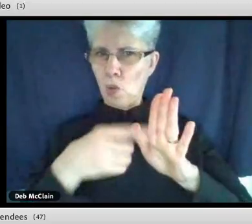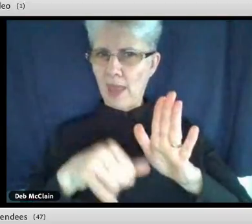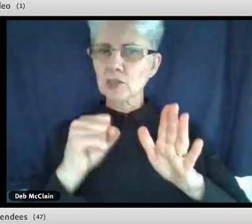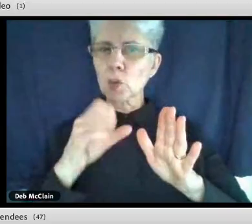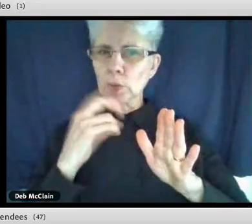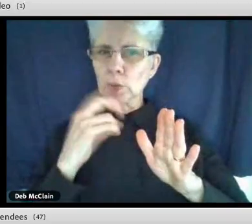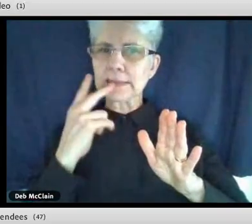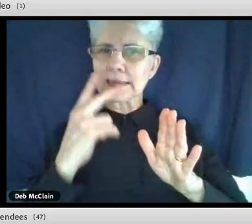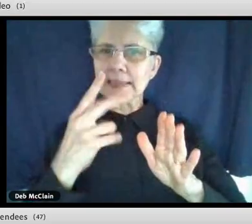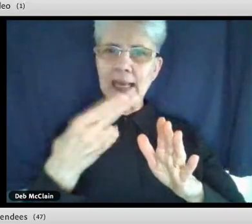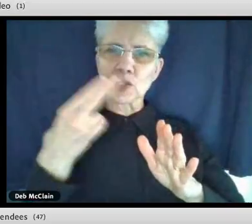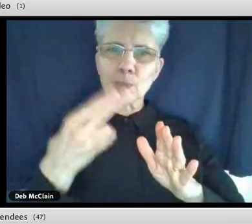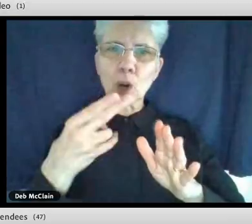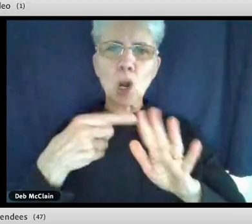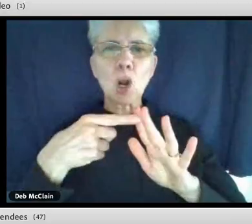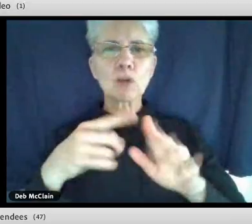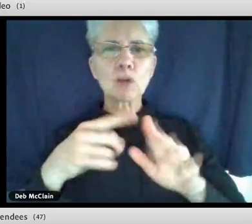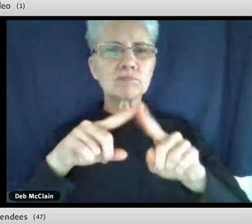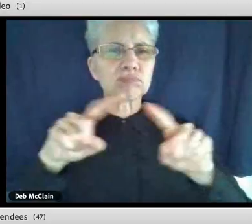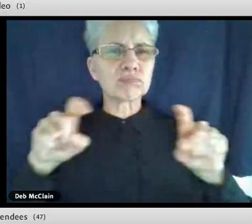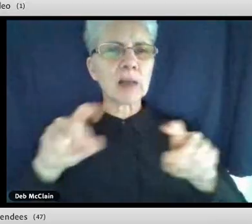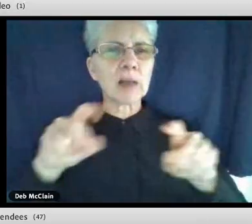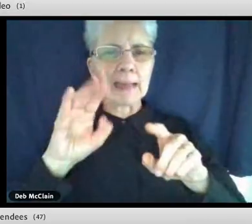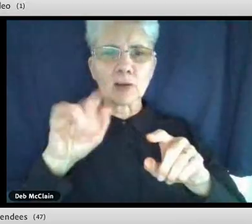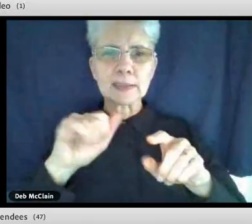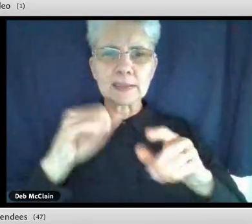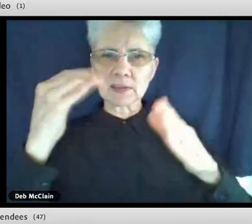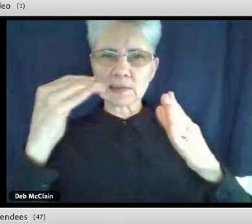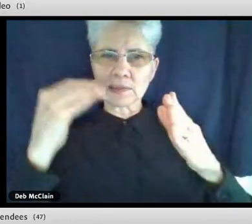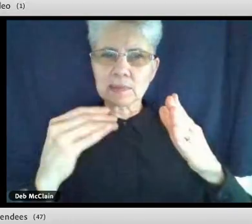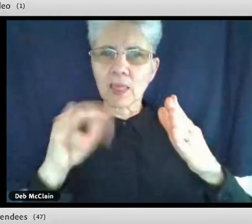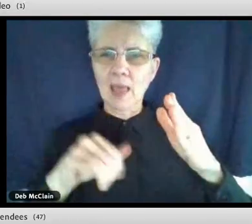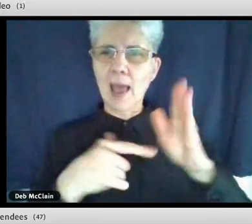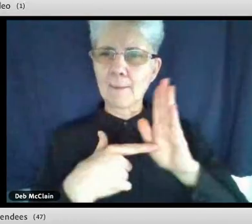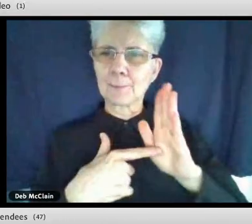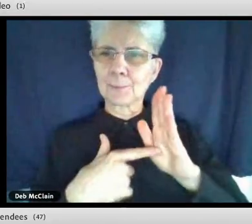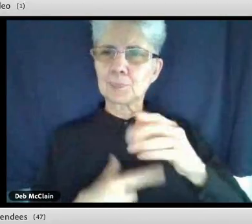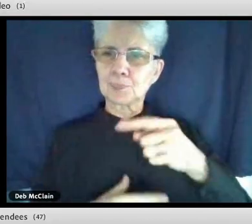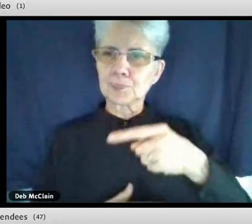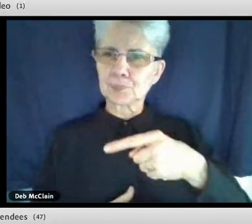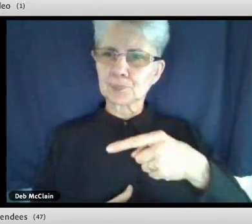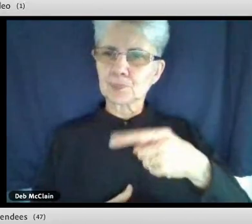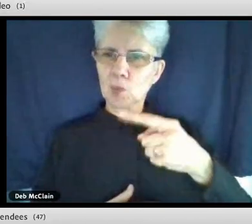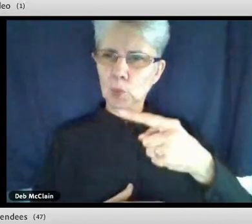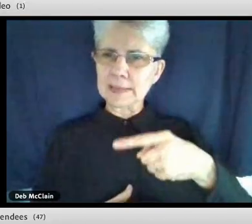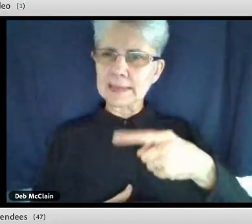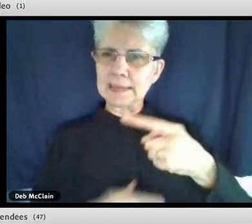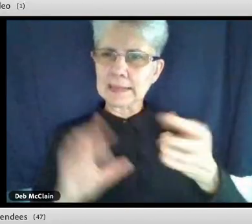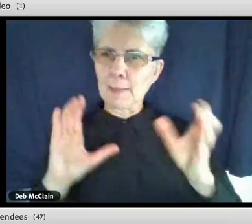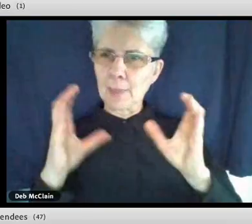So, again, you can see Hillsborough, different things like that, Lee County. So you can see those.